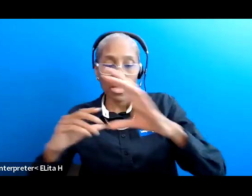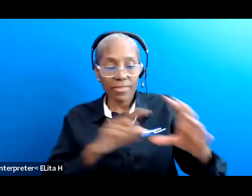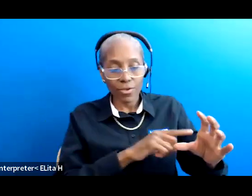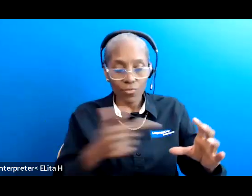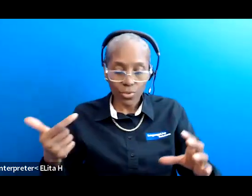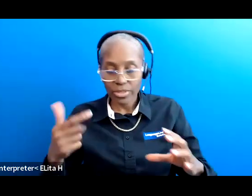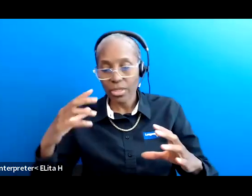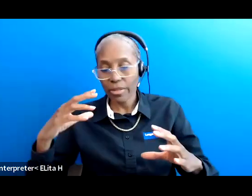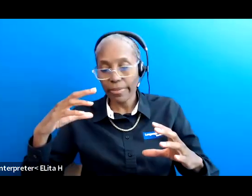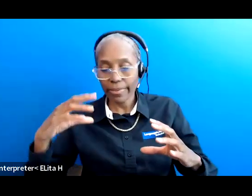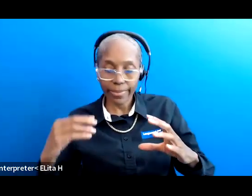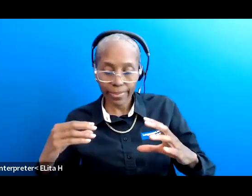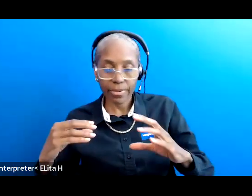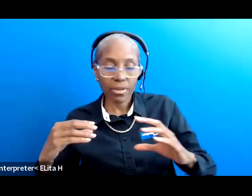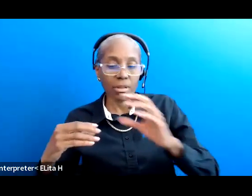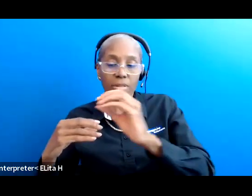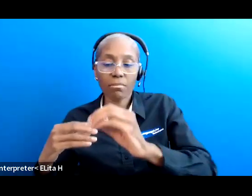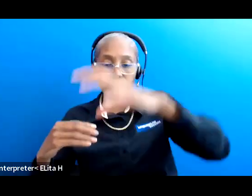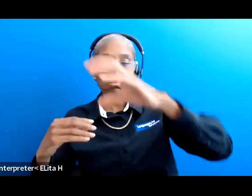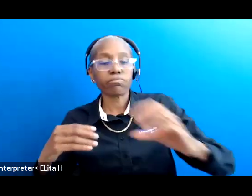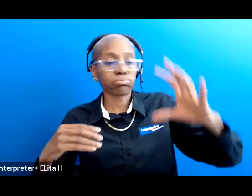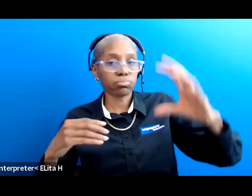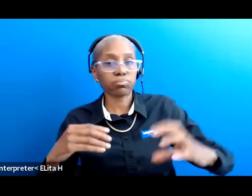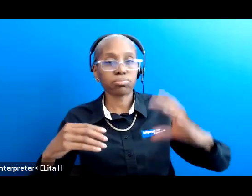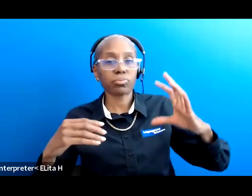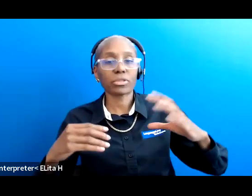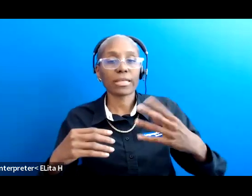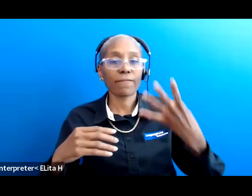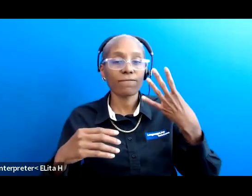They're usually in patterns of four distributions on the cushion.